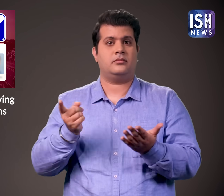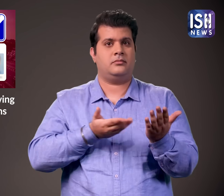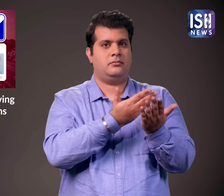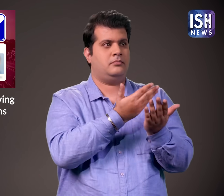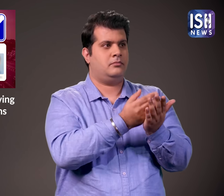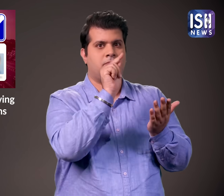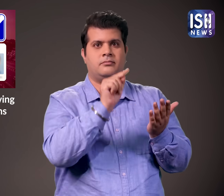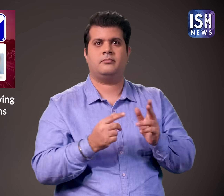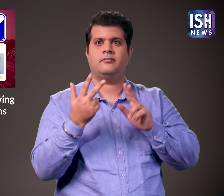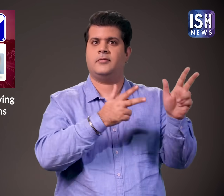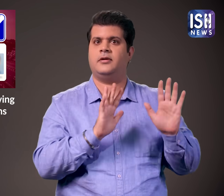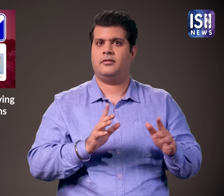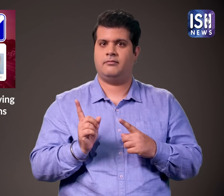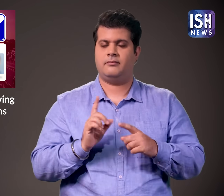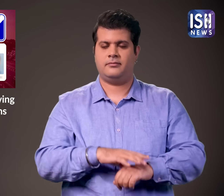He gave these suggestions.